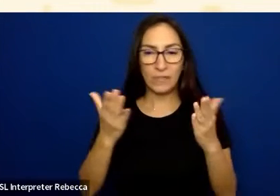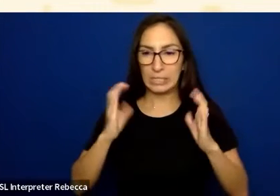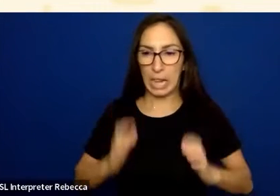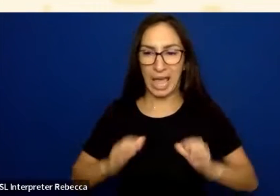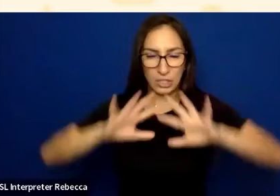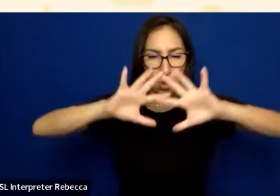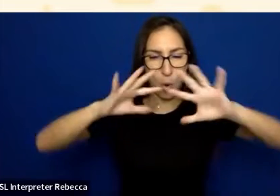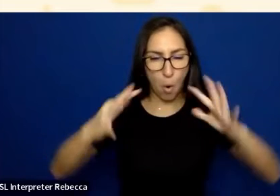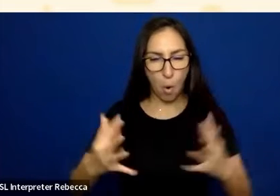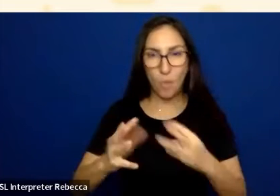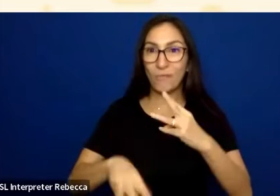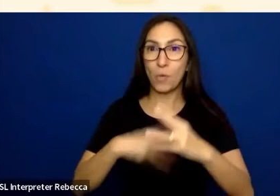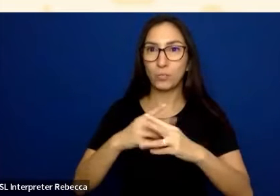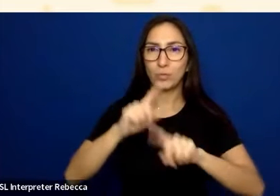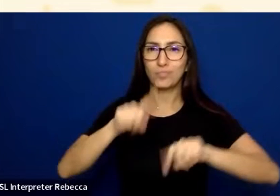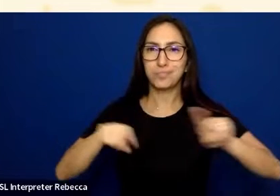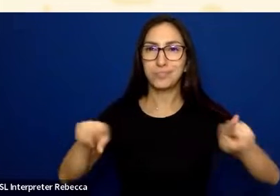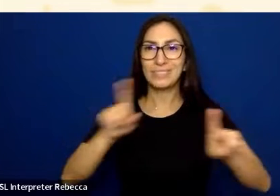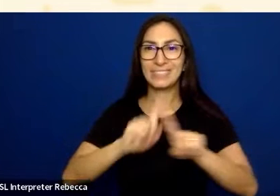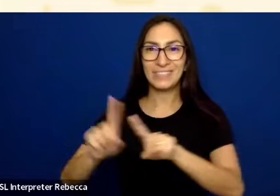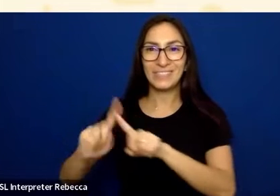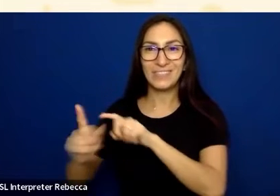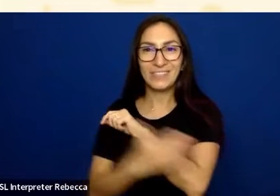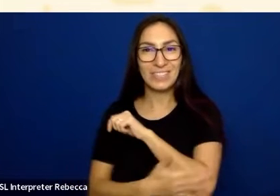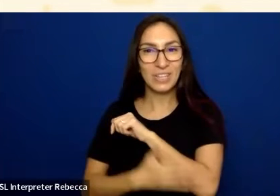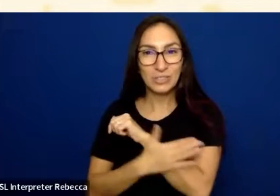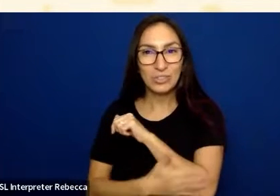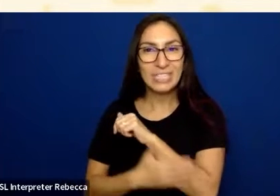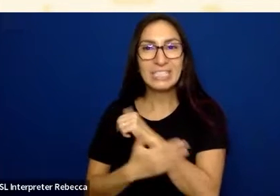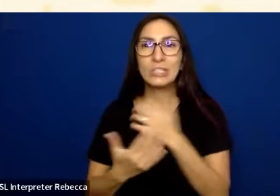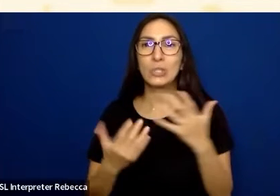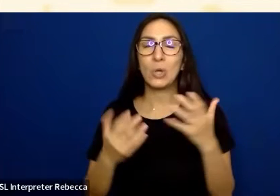and we service different types of clients from tech to government,